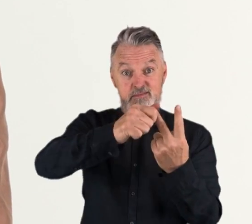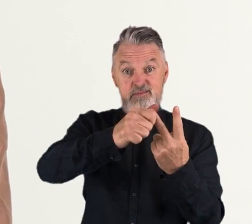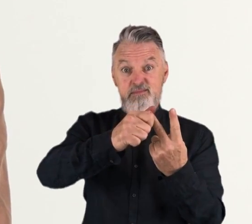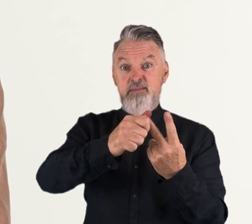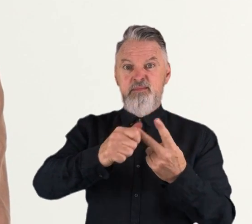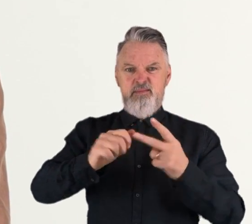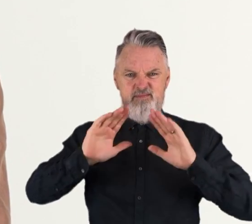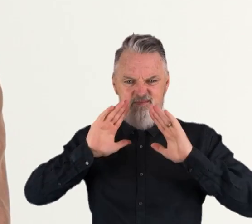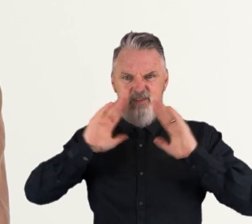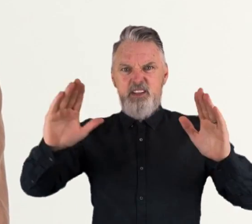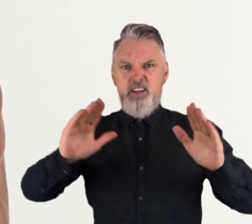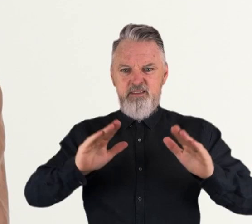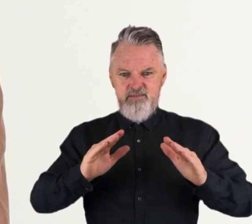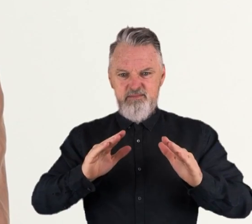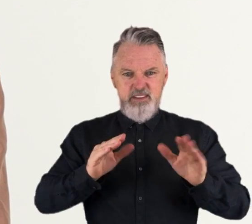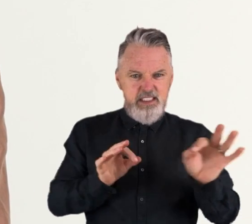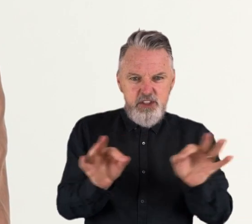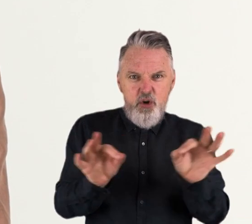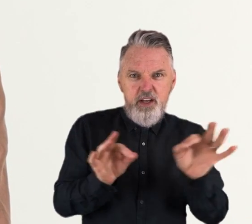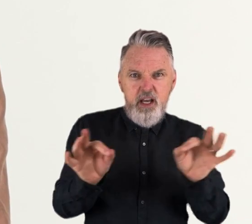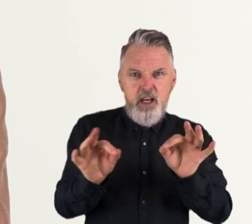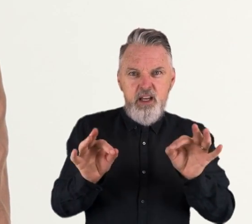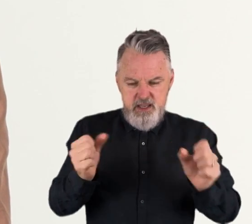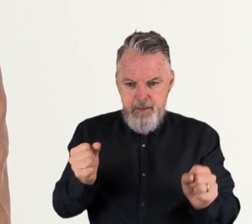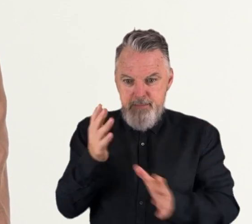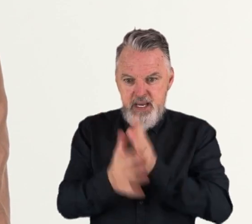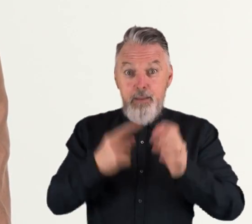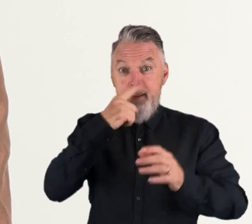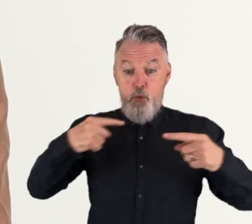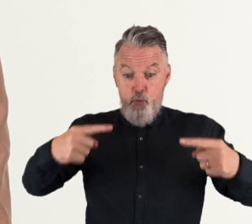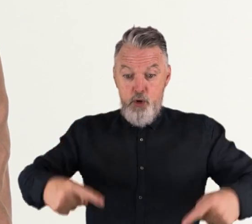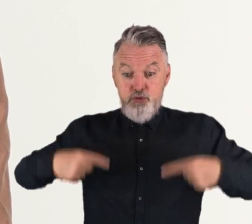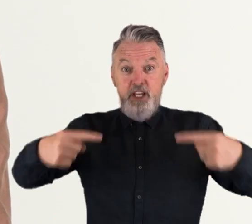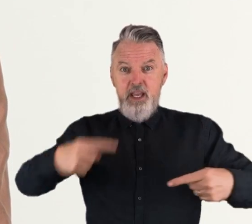who, along with his co-founder, is empowering wheelchair users to get outdoors through cutting edge design.